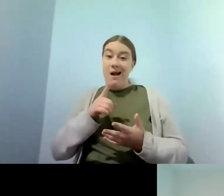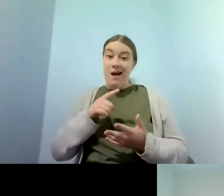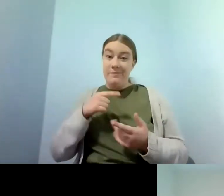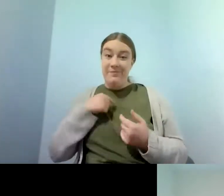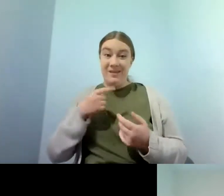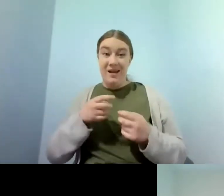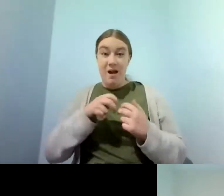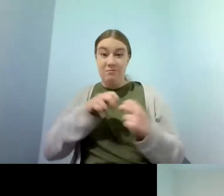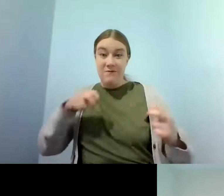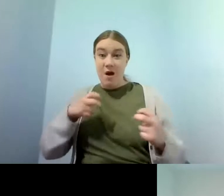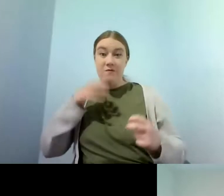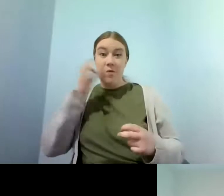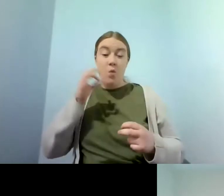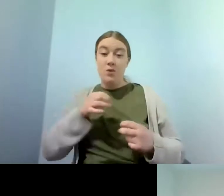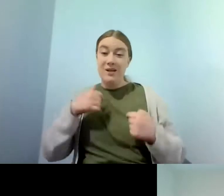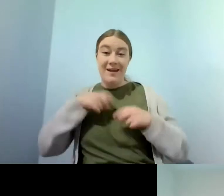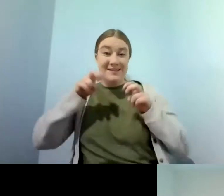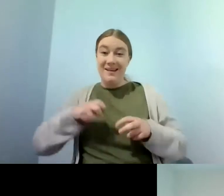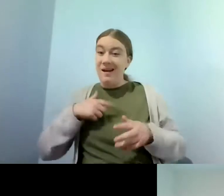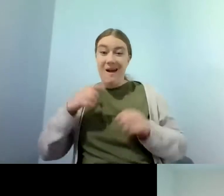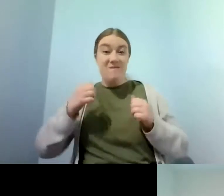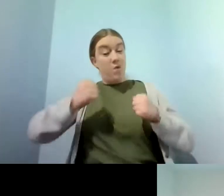uh life jackets aren't deemed necessary because it's more than two meters